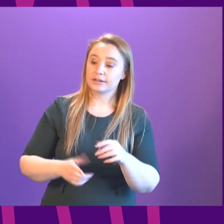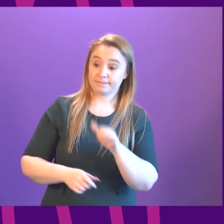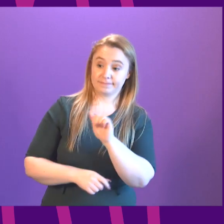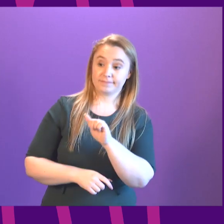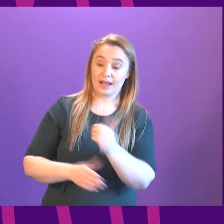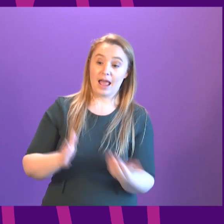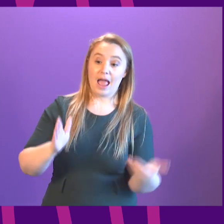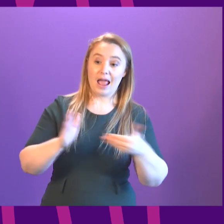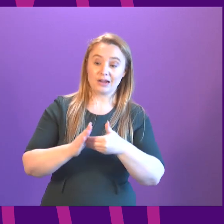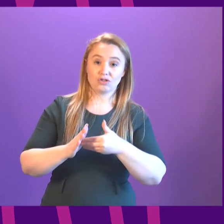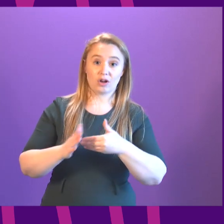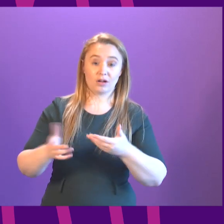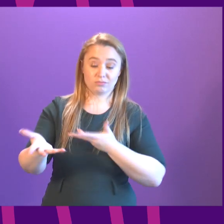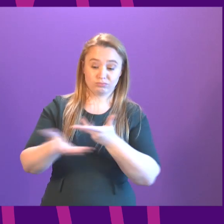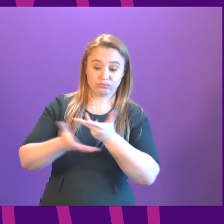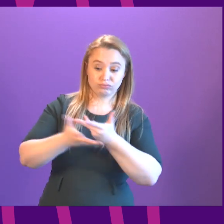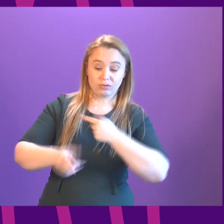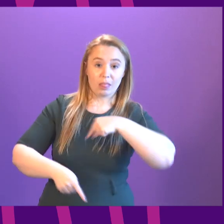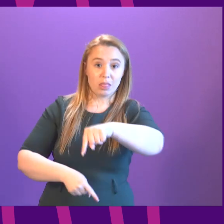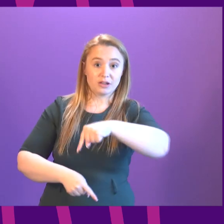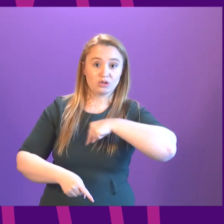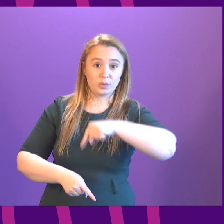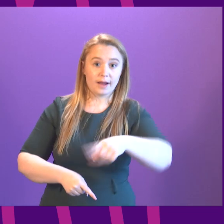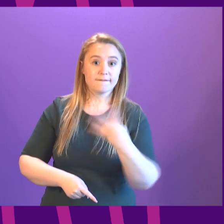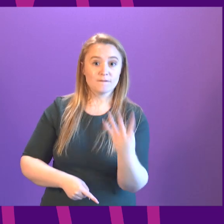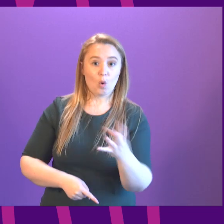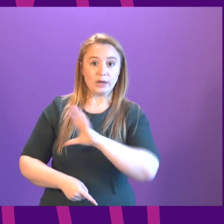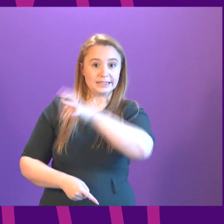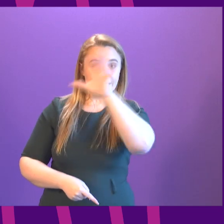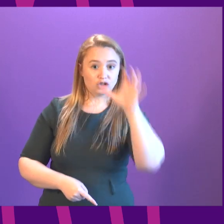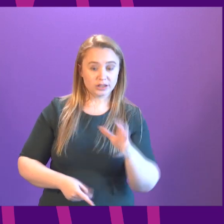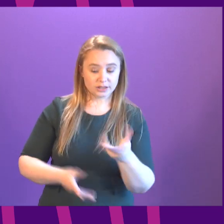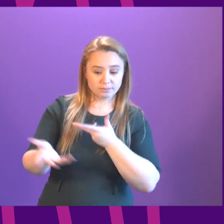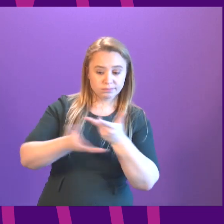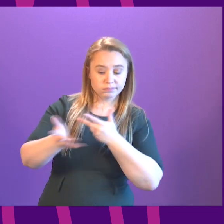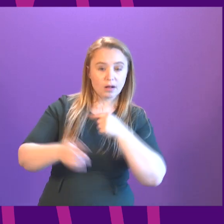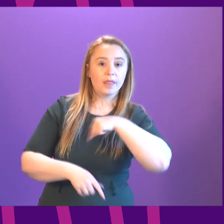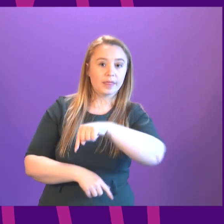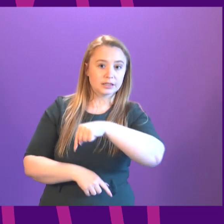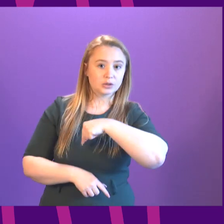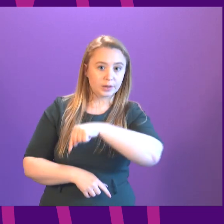discussions on the issue later this week. As I said in my statement, we have no immediate